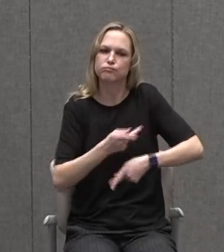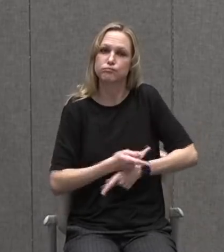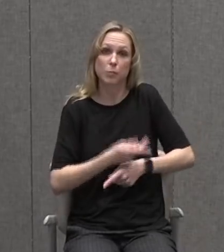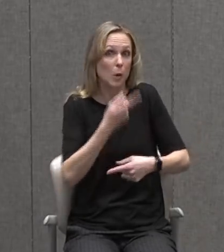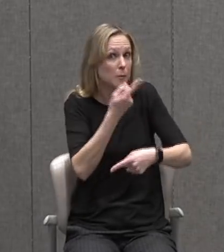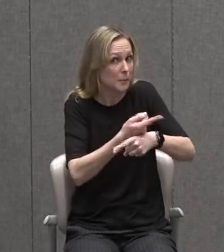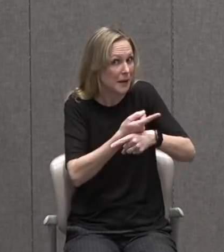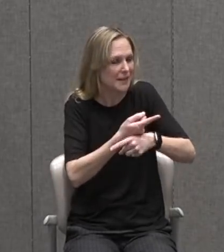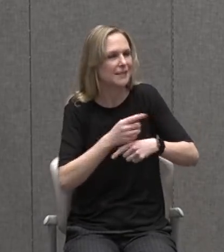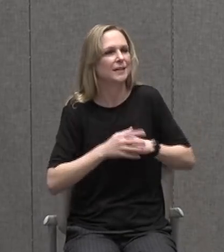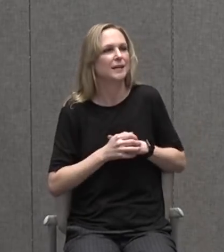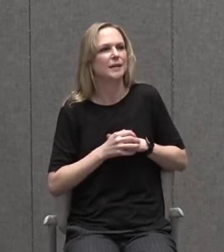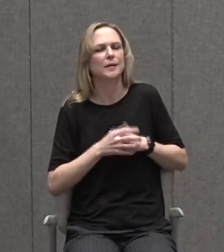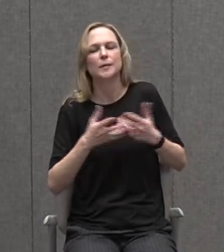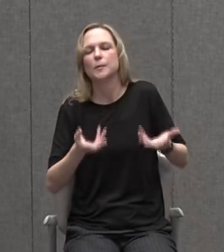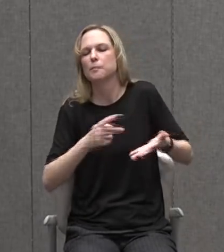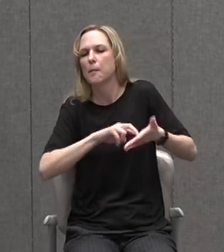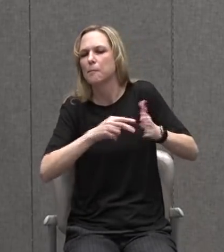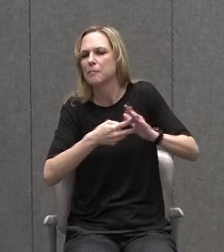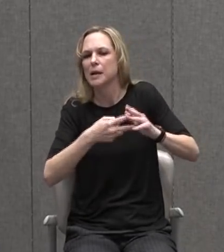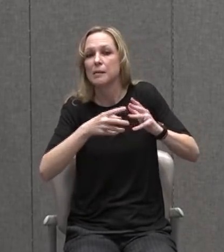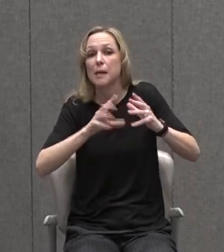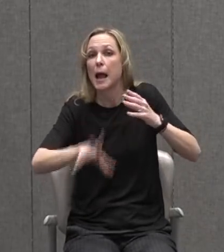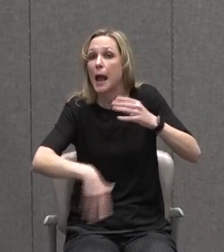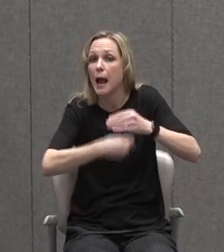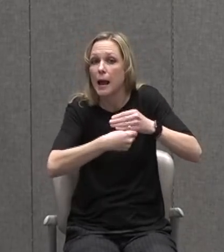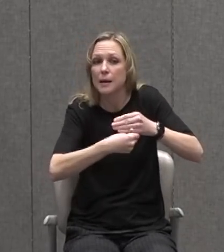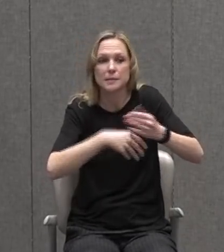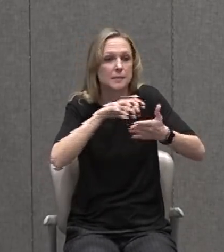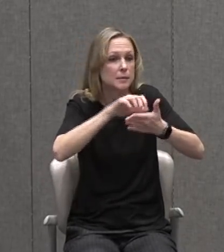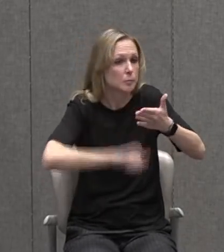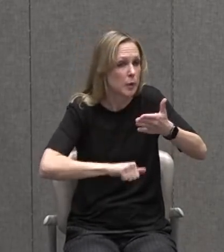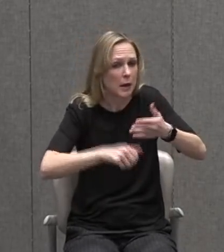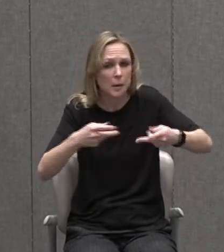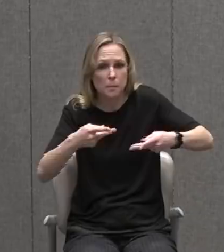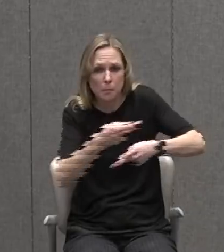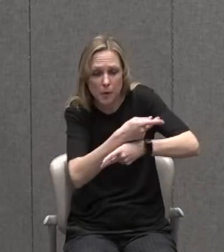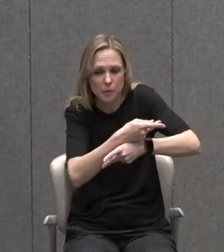So we have add, subtract, multiply, and divide,